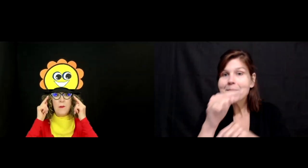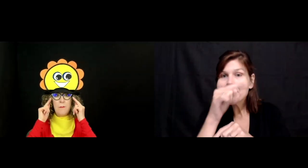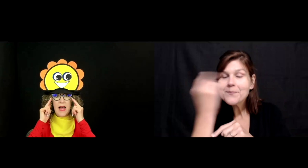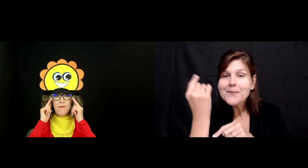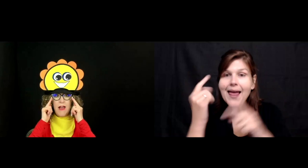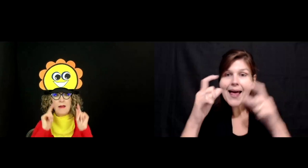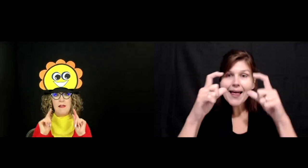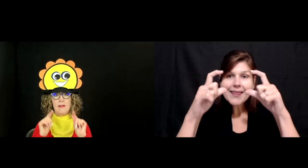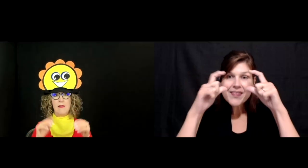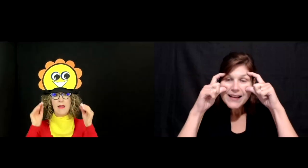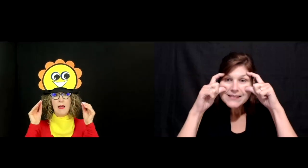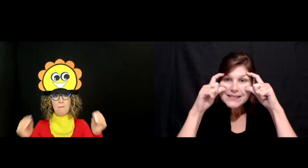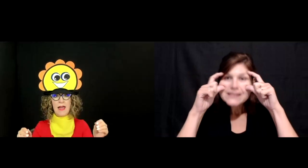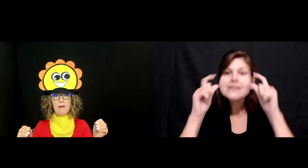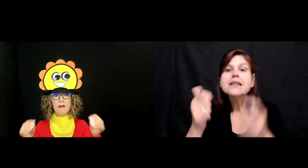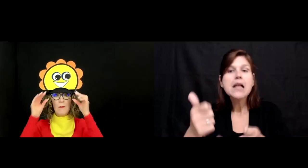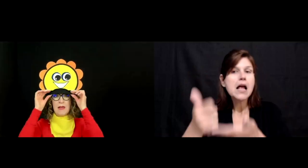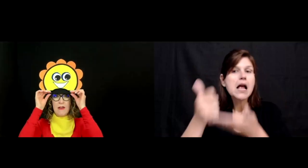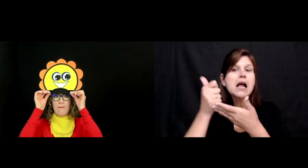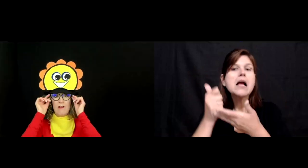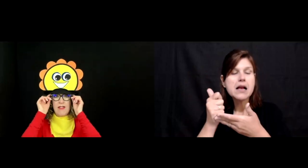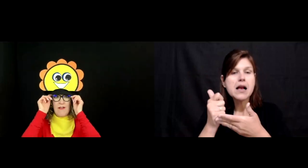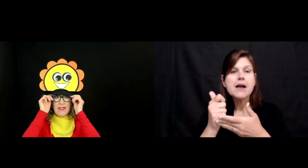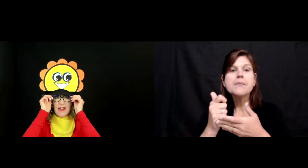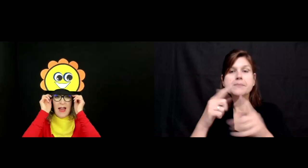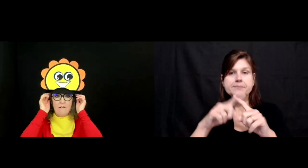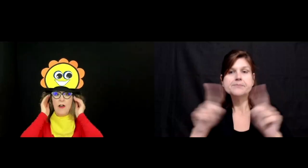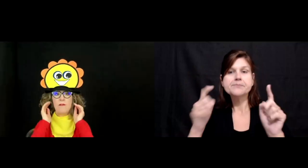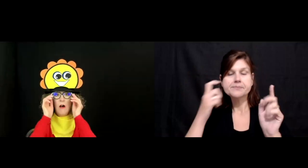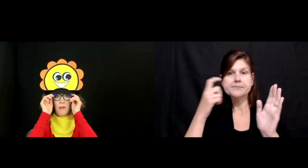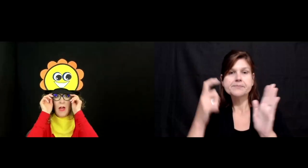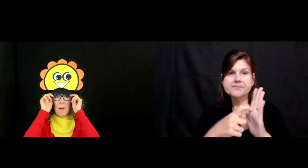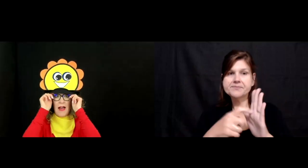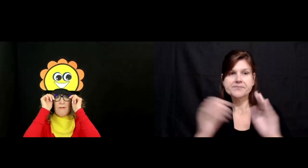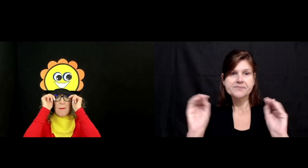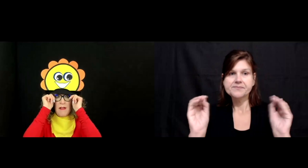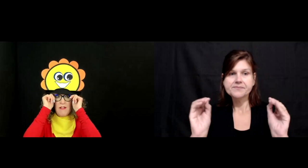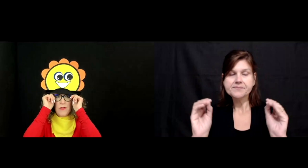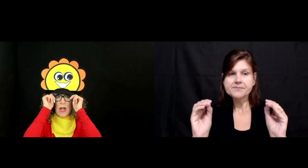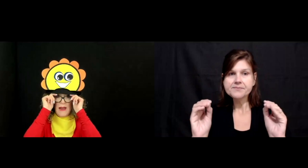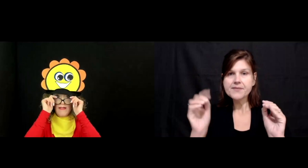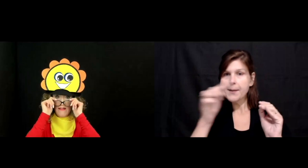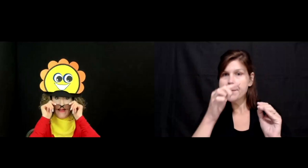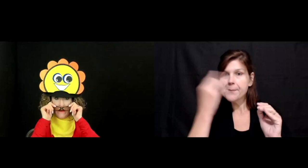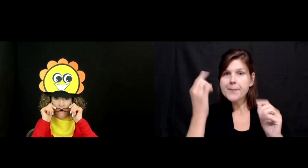But the black-framed glasses make a really big difference. If I didn't have those on, black-framed glasses with no lenses in,